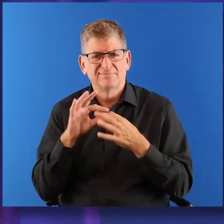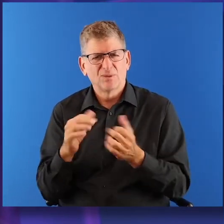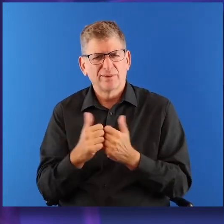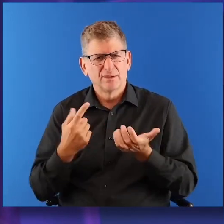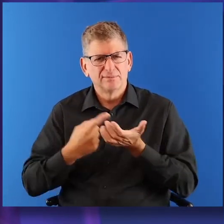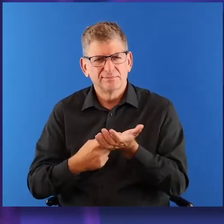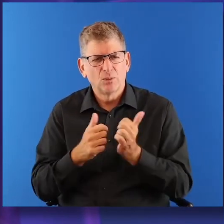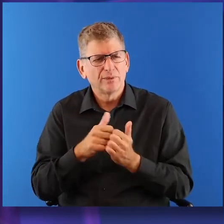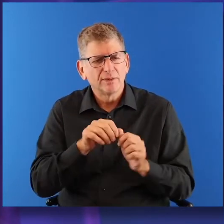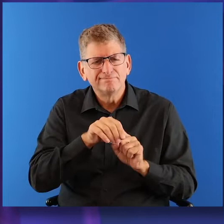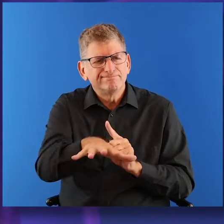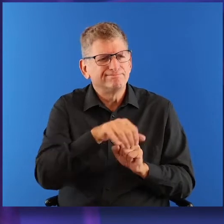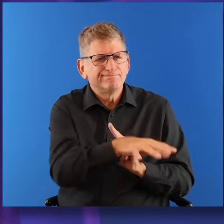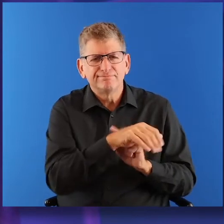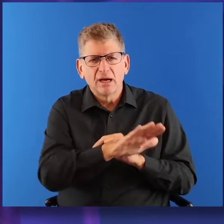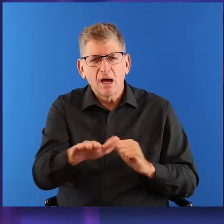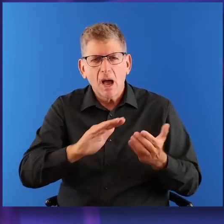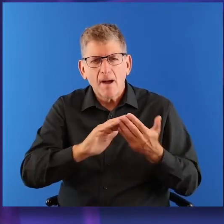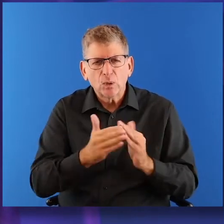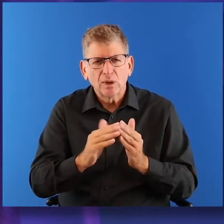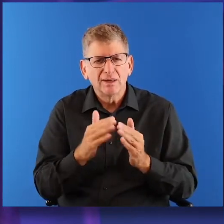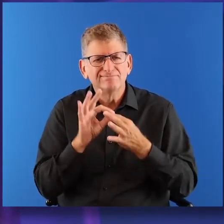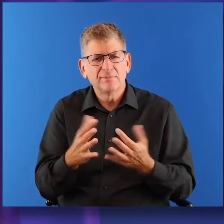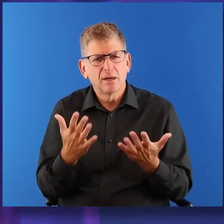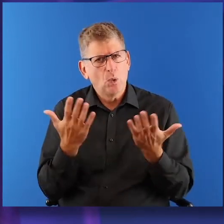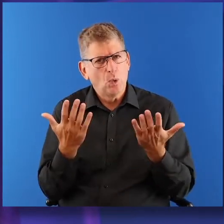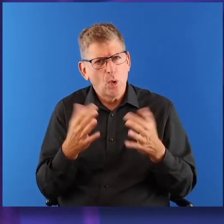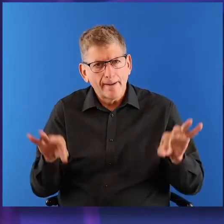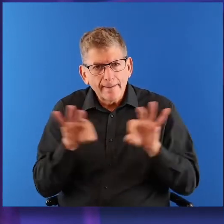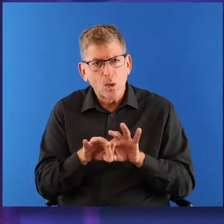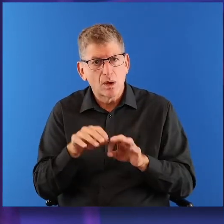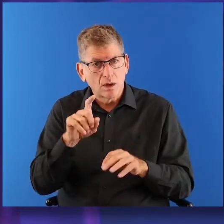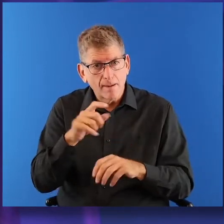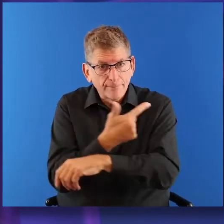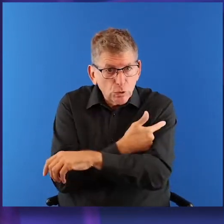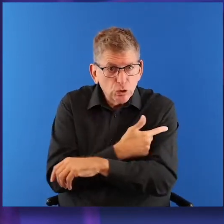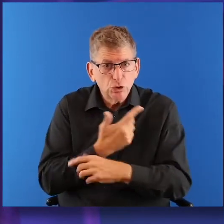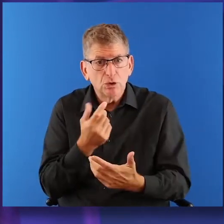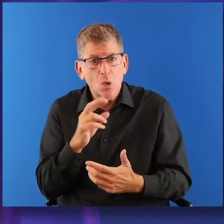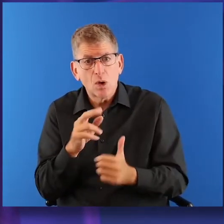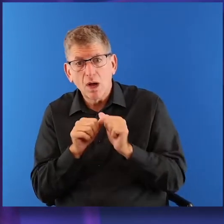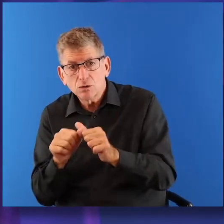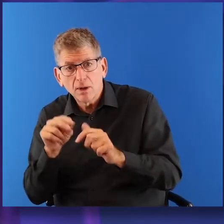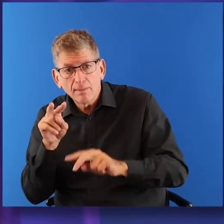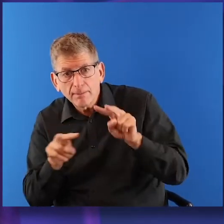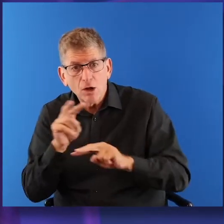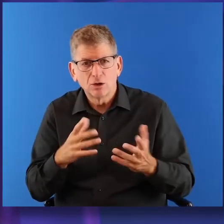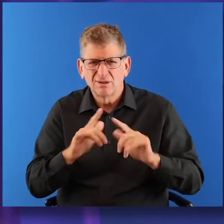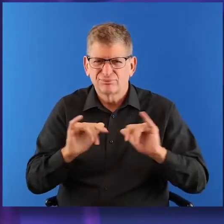the importance of whether it's the boosters or just being able to continue to monitor their health.